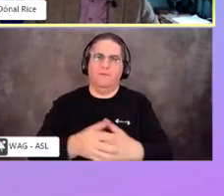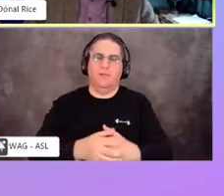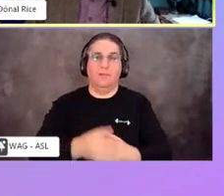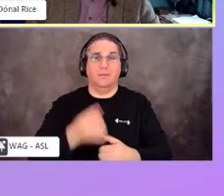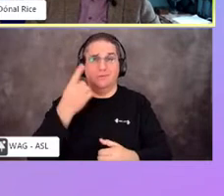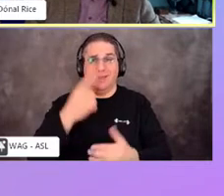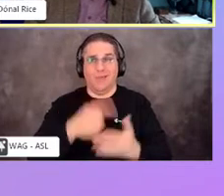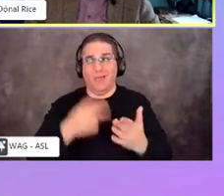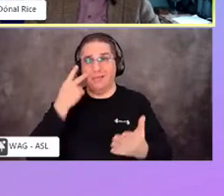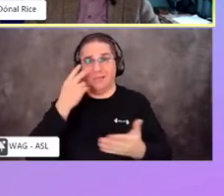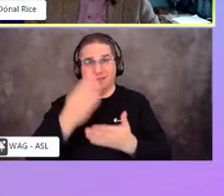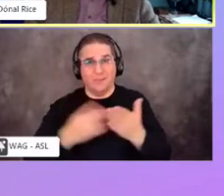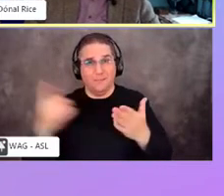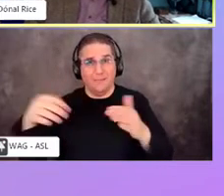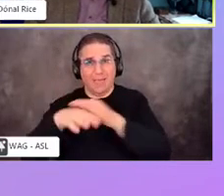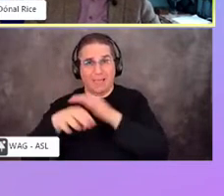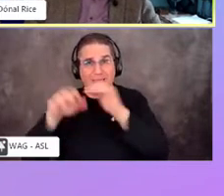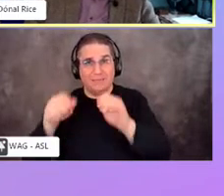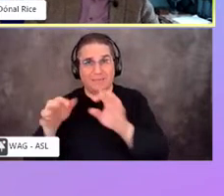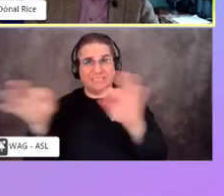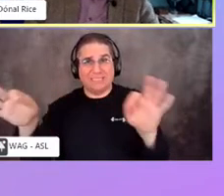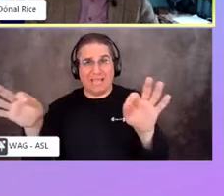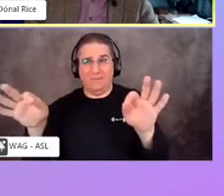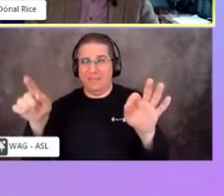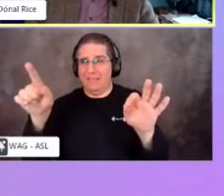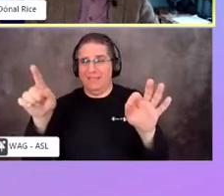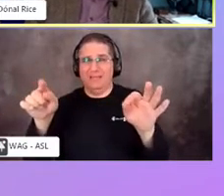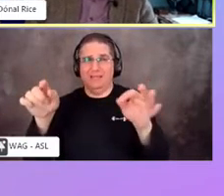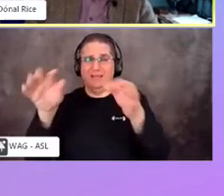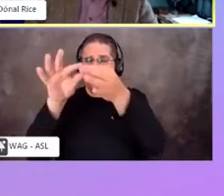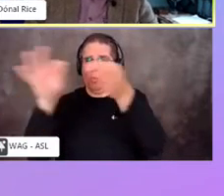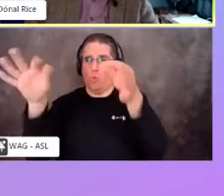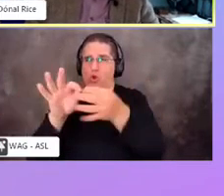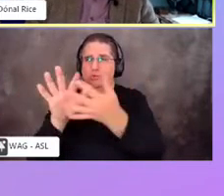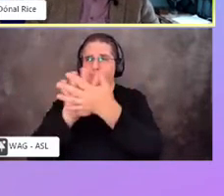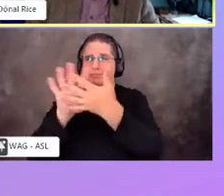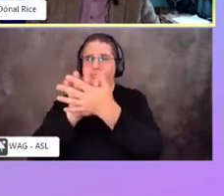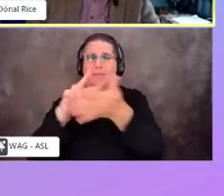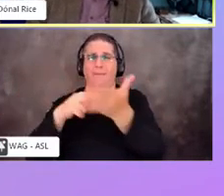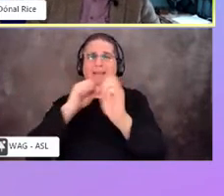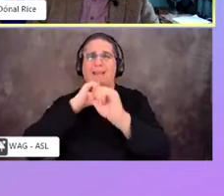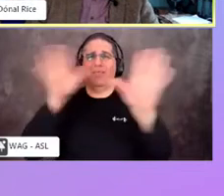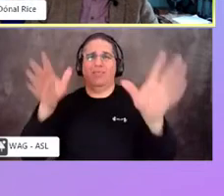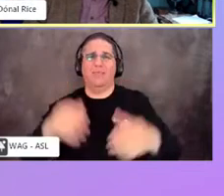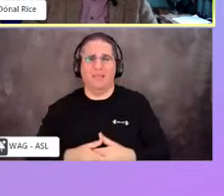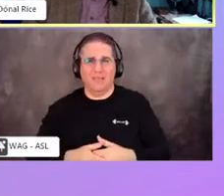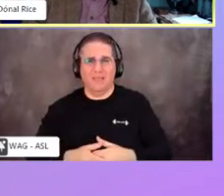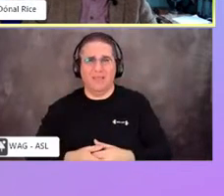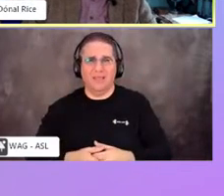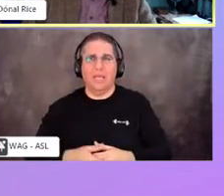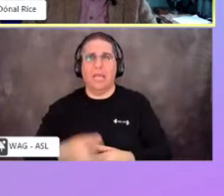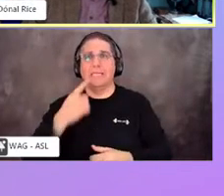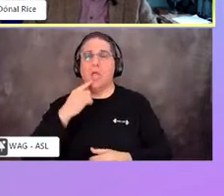To provide and maintain a detailed accessibility statement, and that needs to have some meaningful information in. I sometimes still get a smile out of C